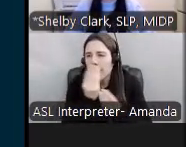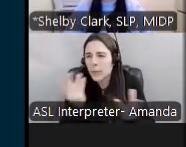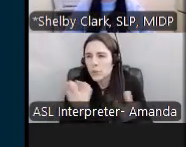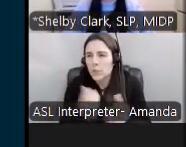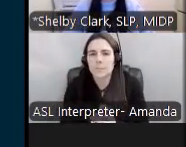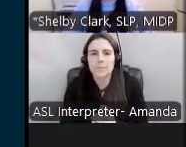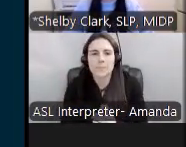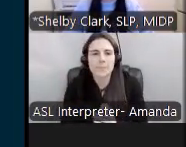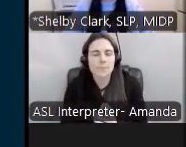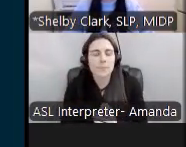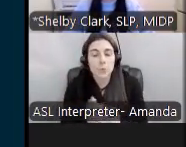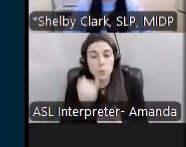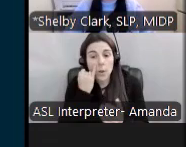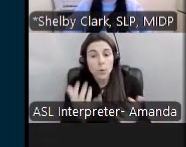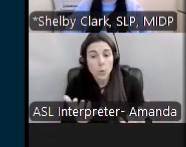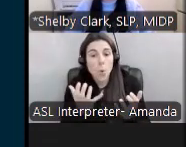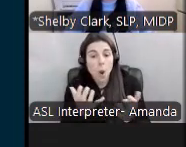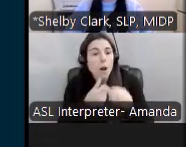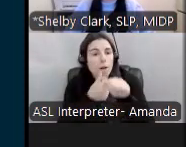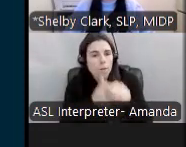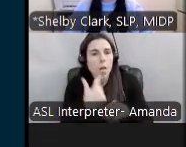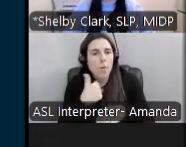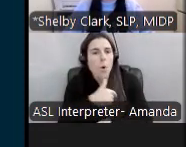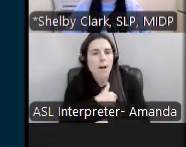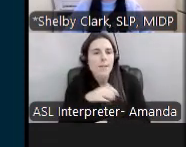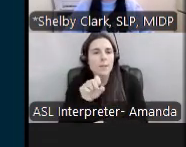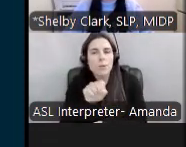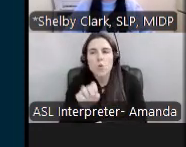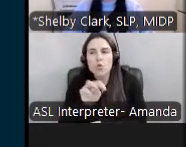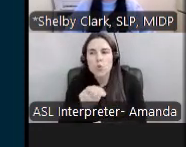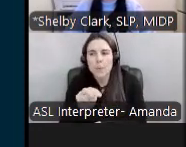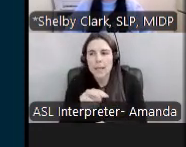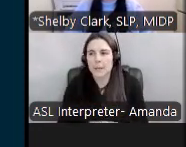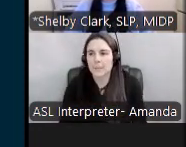if you would like to follow us on social media, I'm thrilled